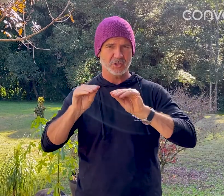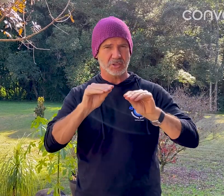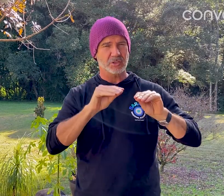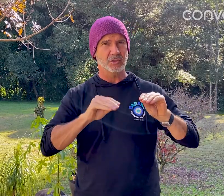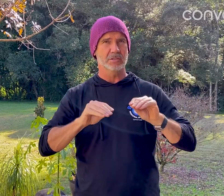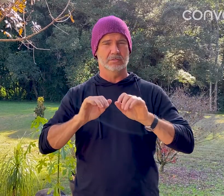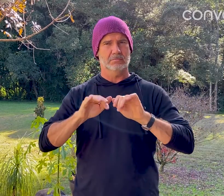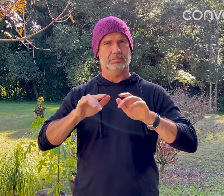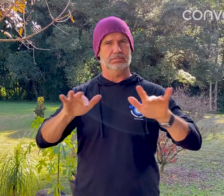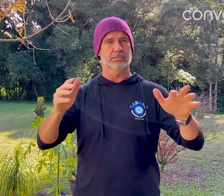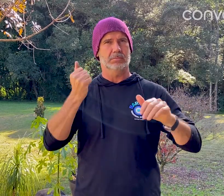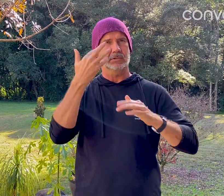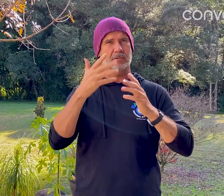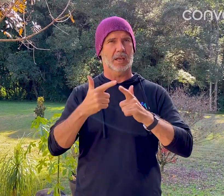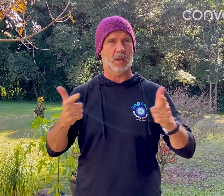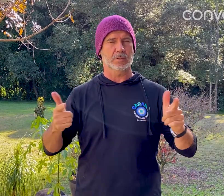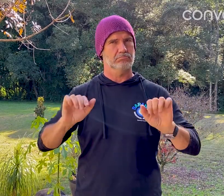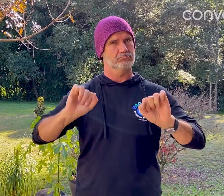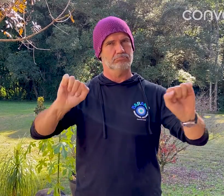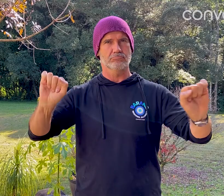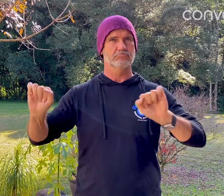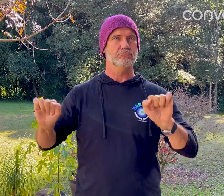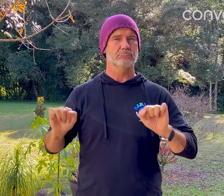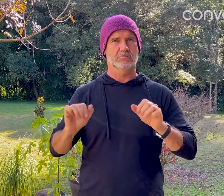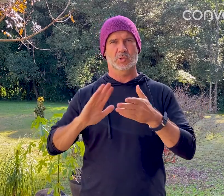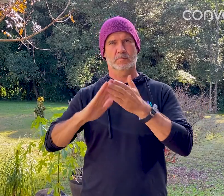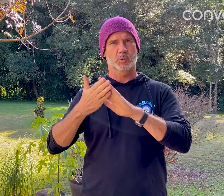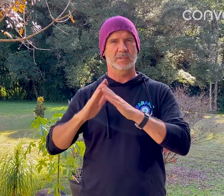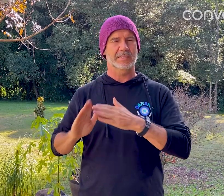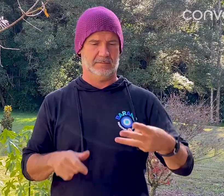and to let them share with their mob and community.